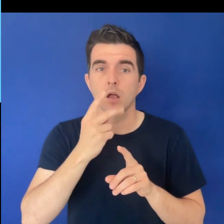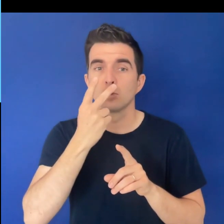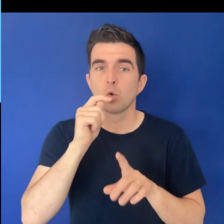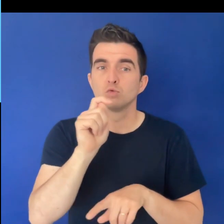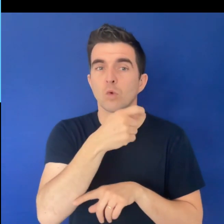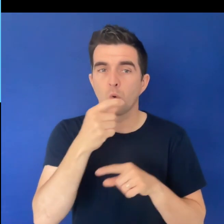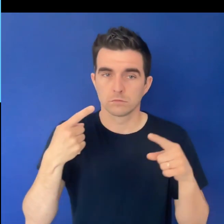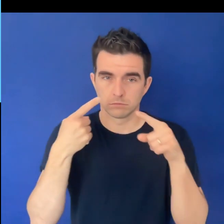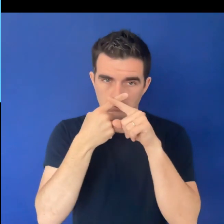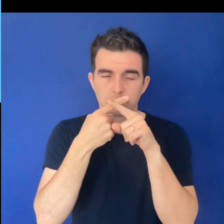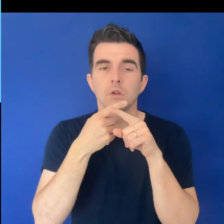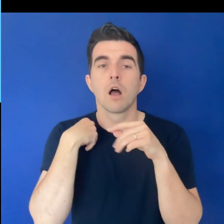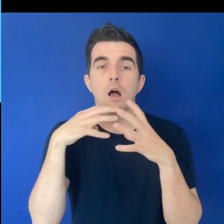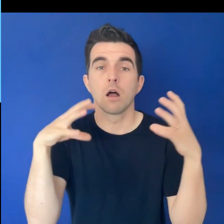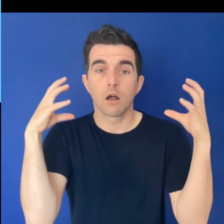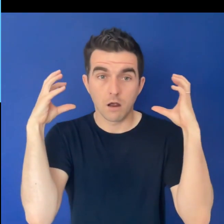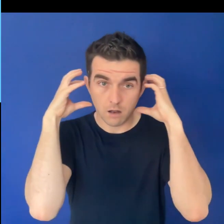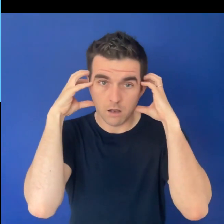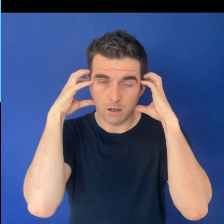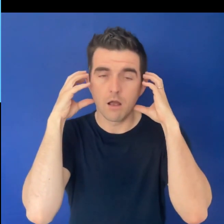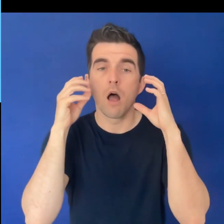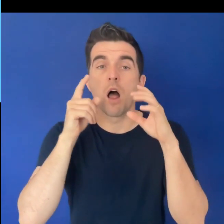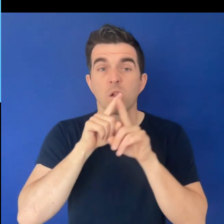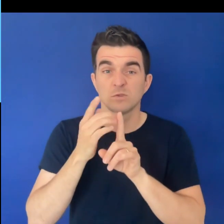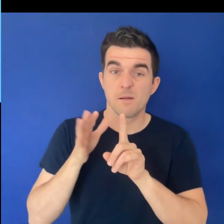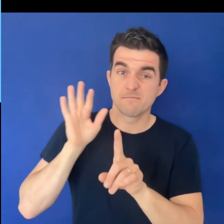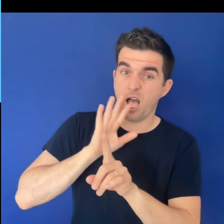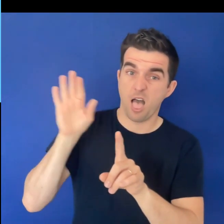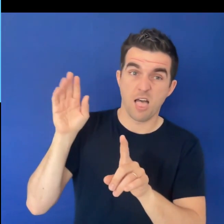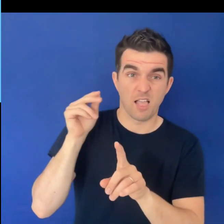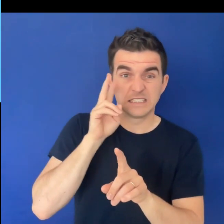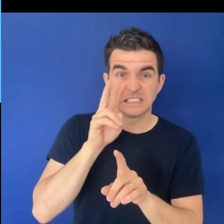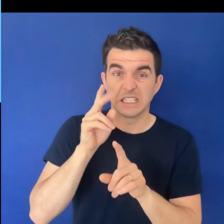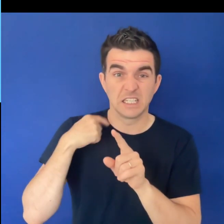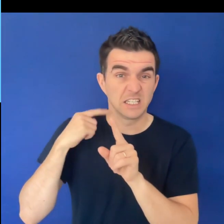as well as over-ear headphones, and in the background behind me you can see